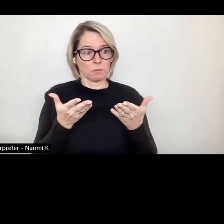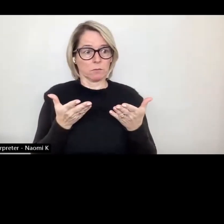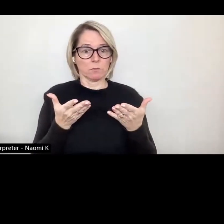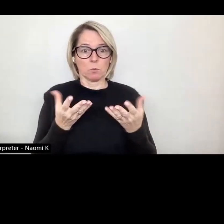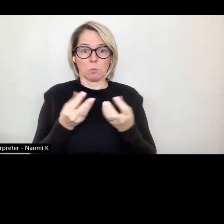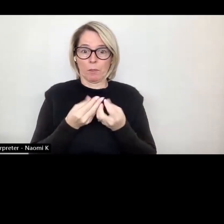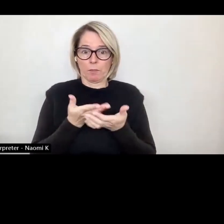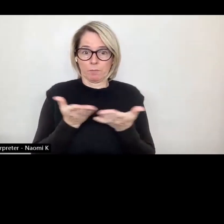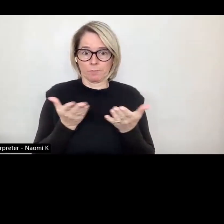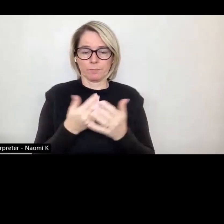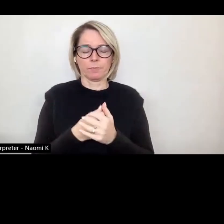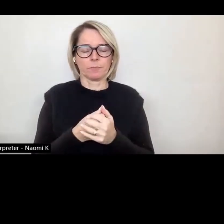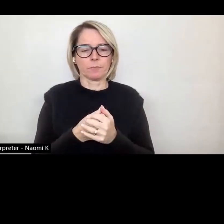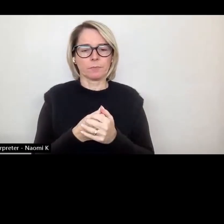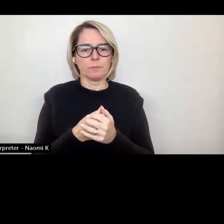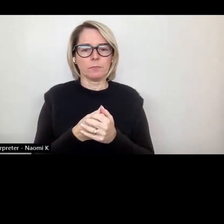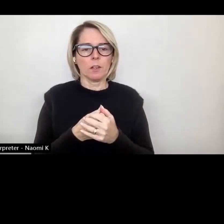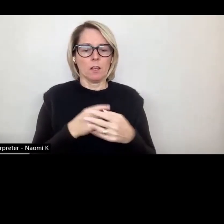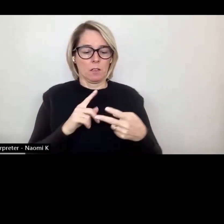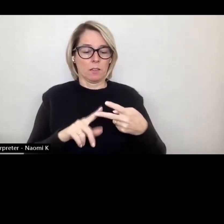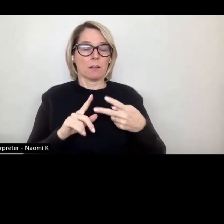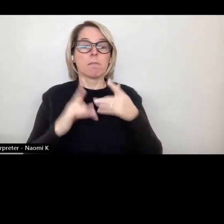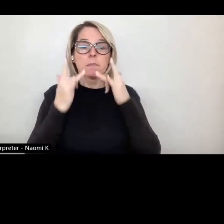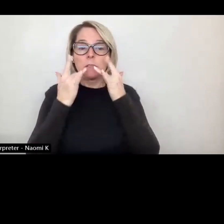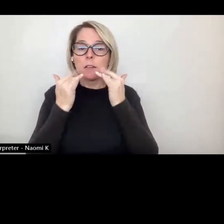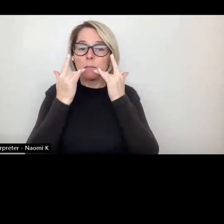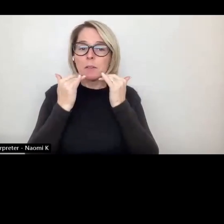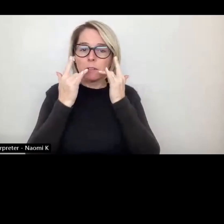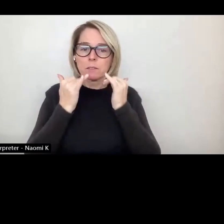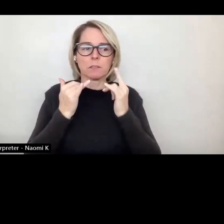And then the assessment refers to the first Carers STAR™ assessment.